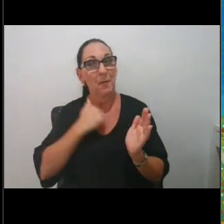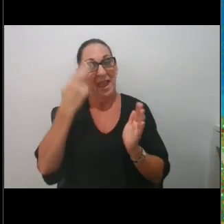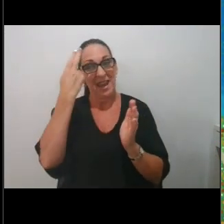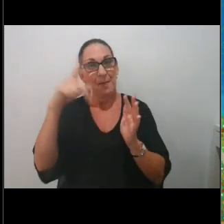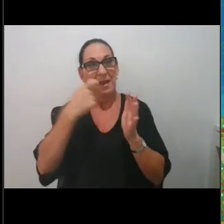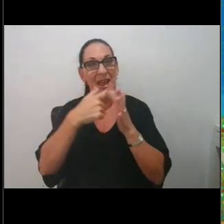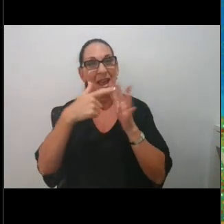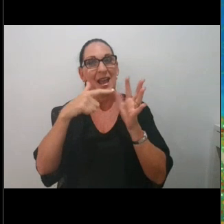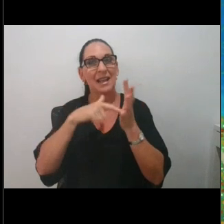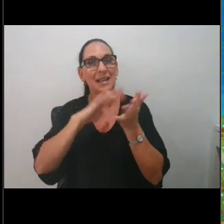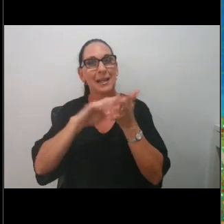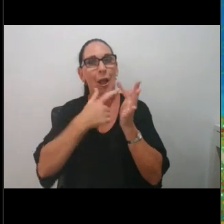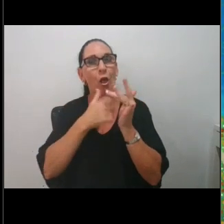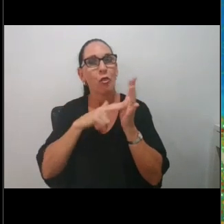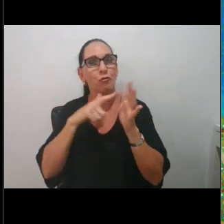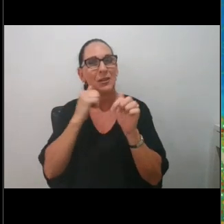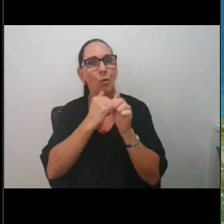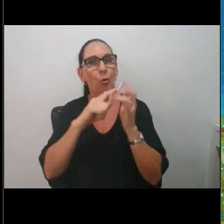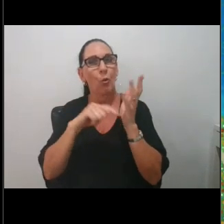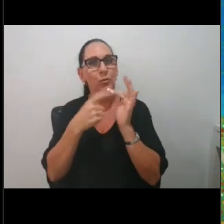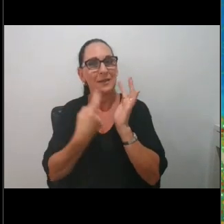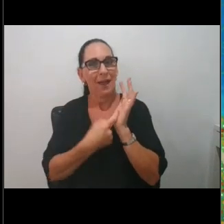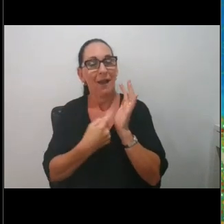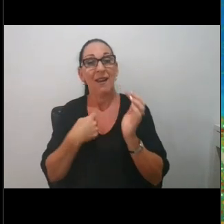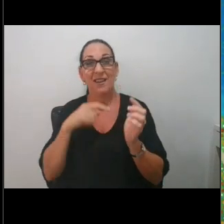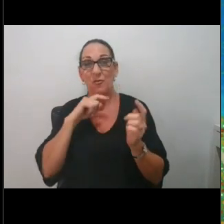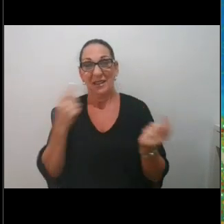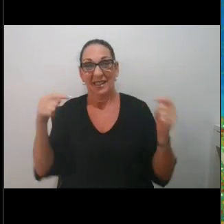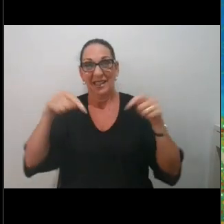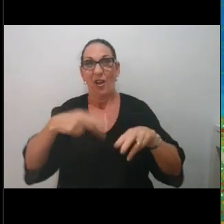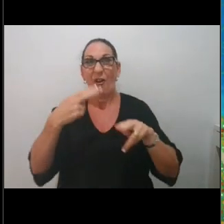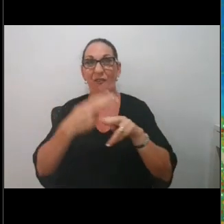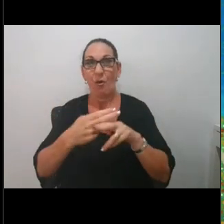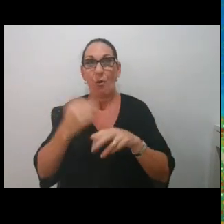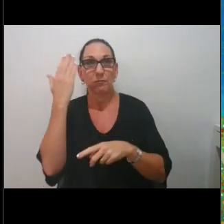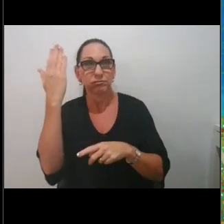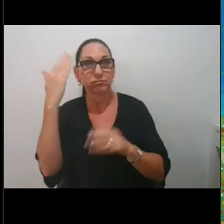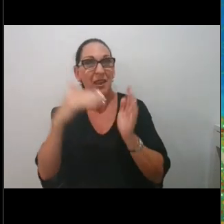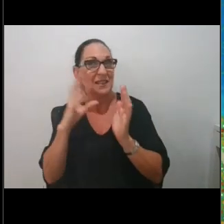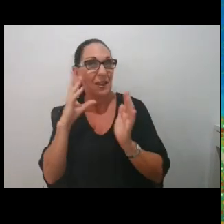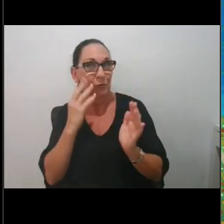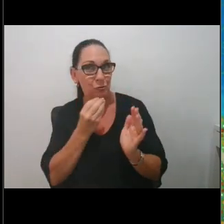us for the Legal Aid Queensland CLE webinar this afternoon I'd like to start by acknowledging the